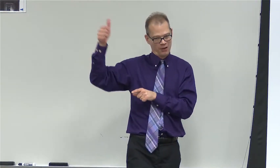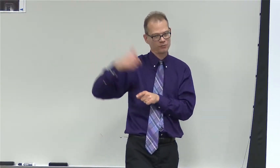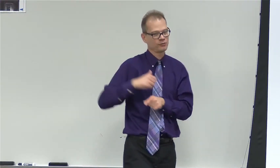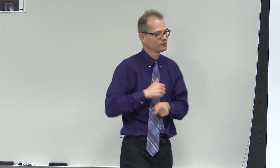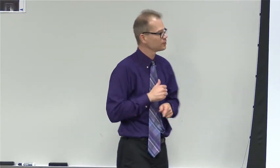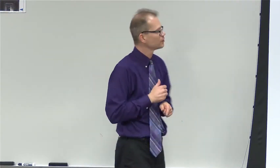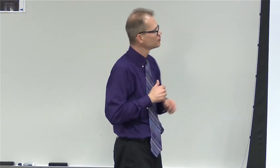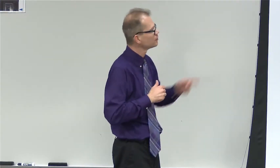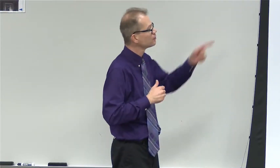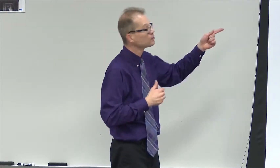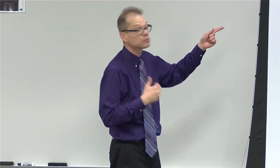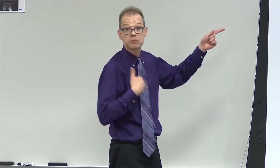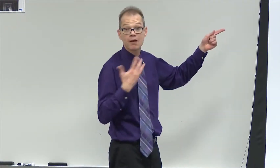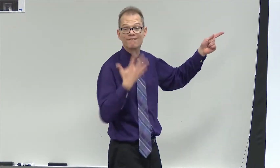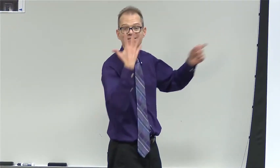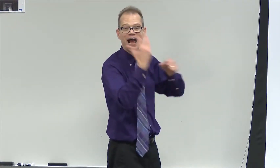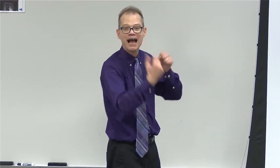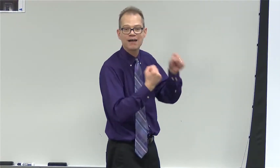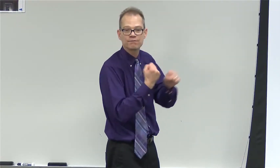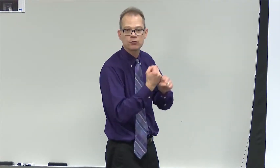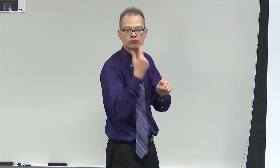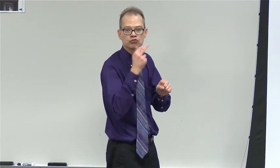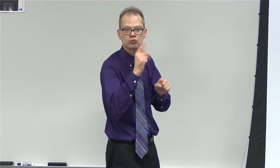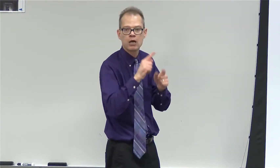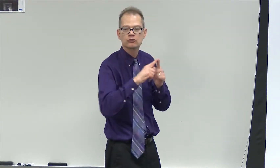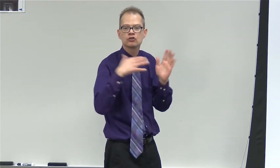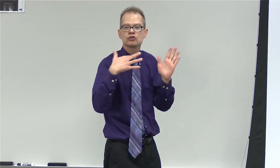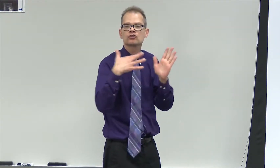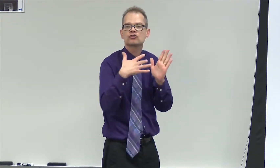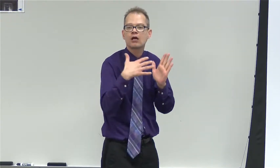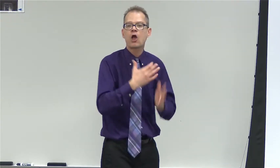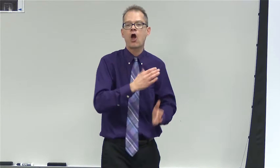I was able to be involved with this.